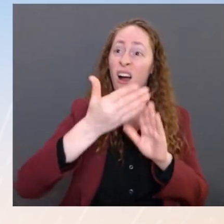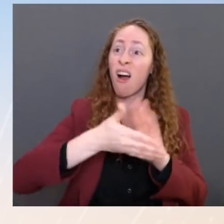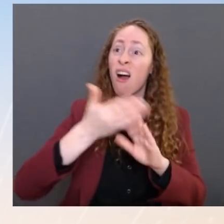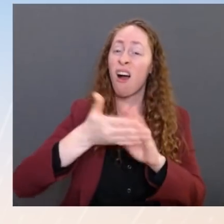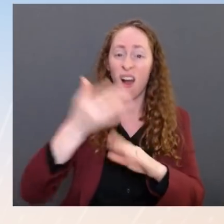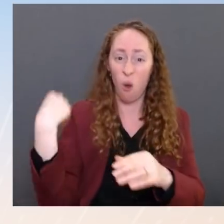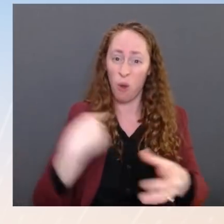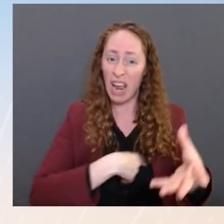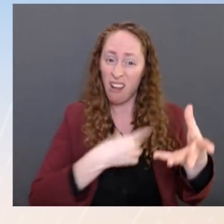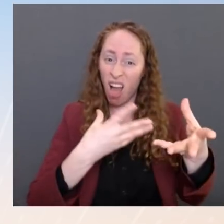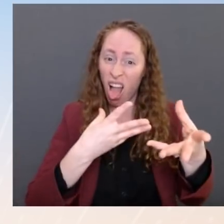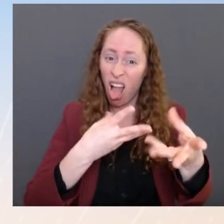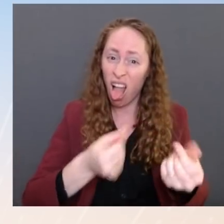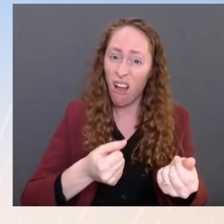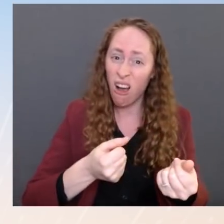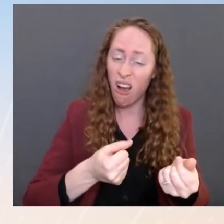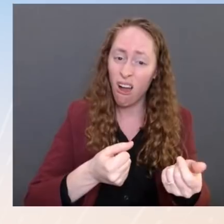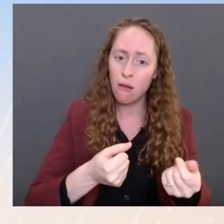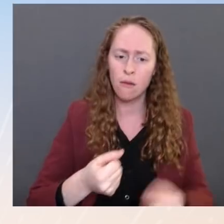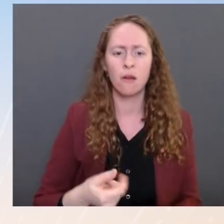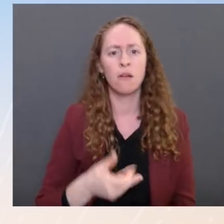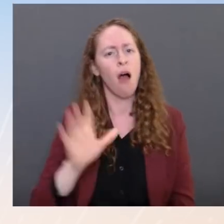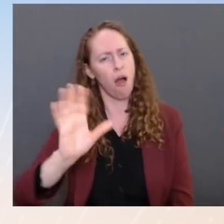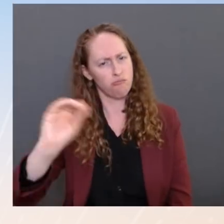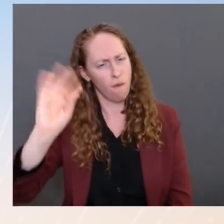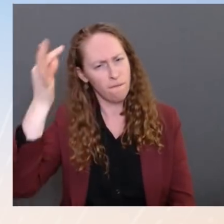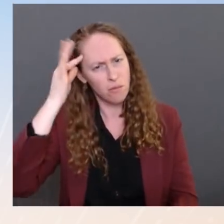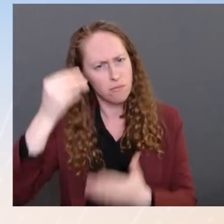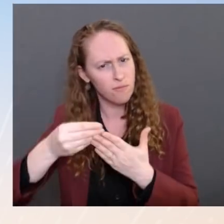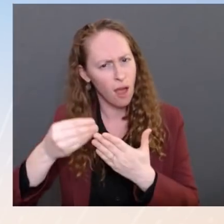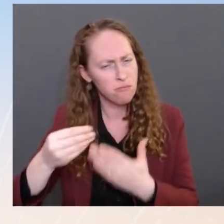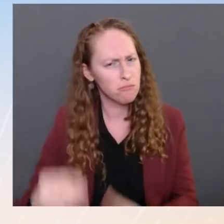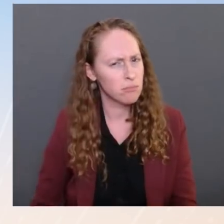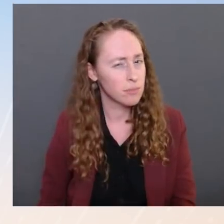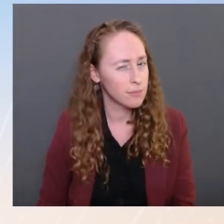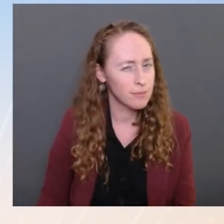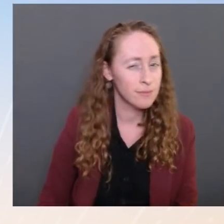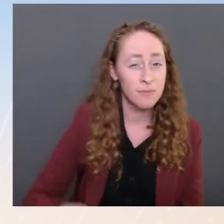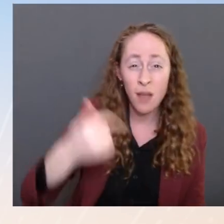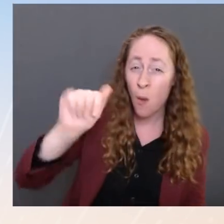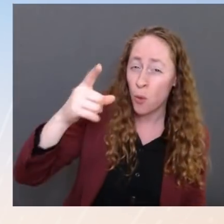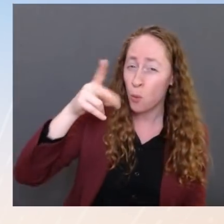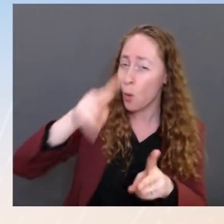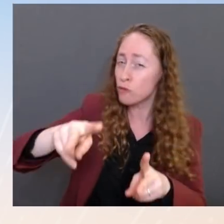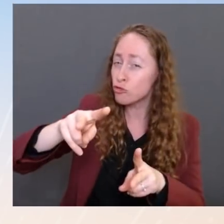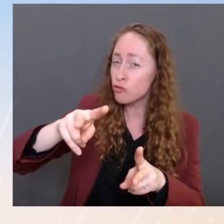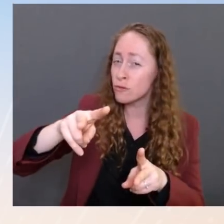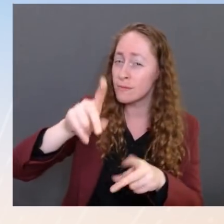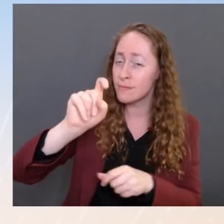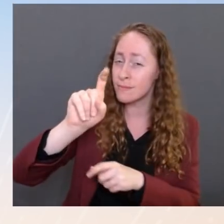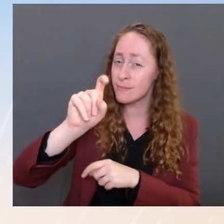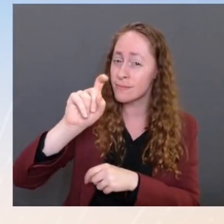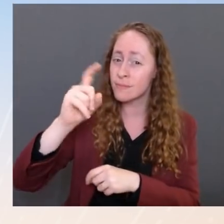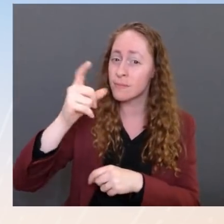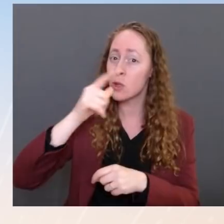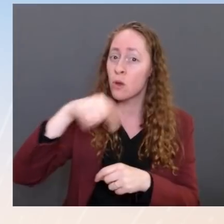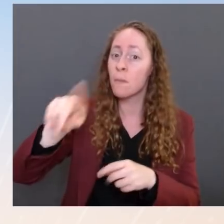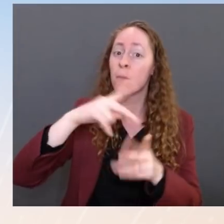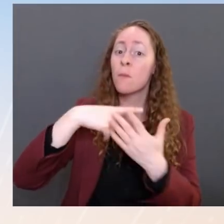that when that money goes out for the program, that these organizations will not use federal dollars for crack pipes? Ms. Psaki: This policy does not allow